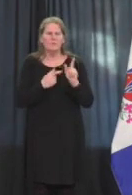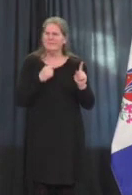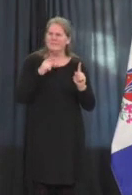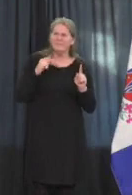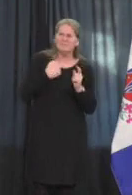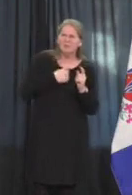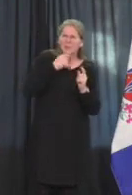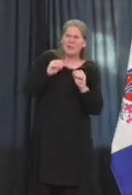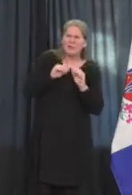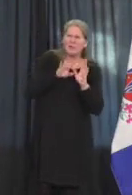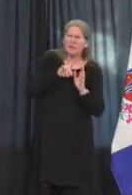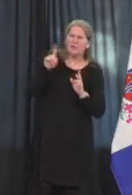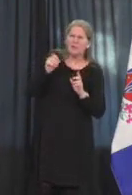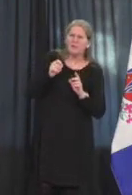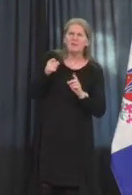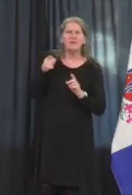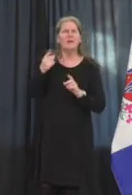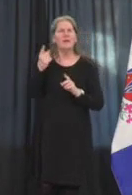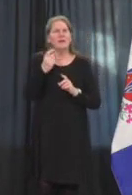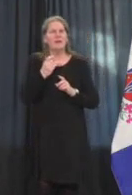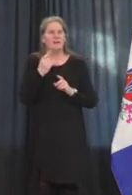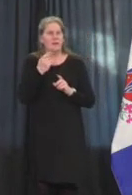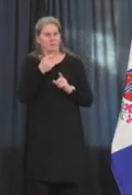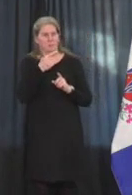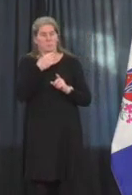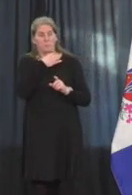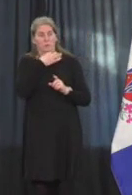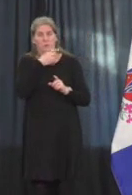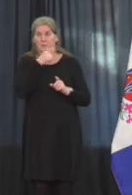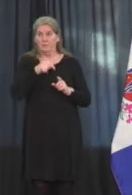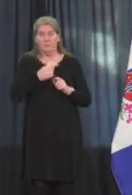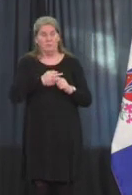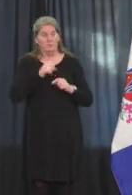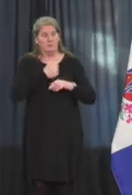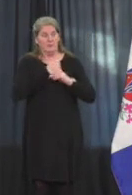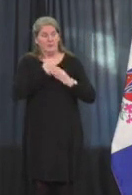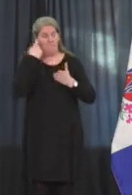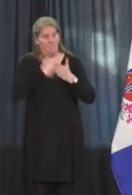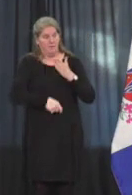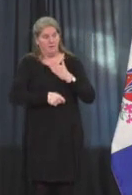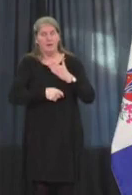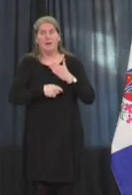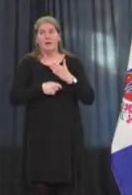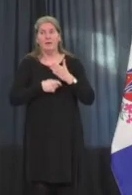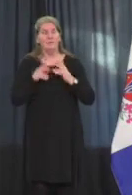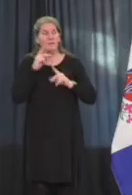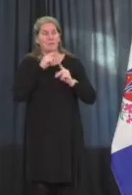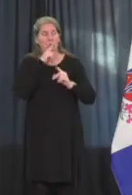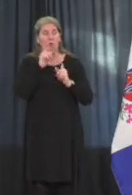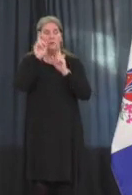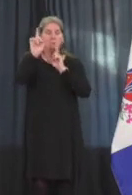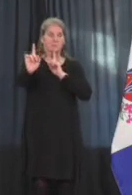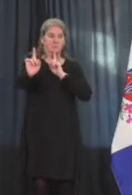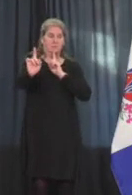SORRY, I DIDN'T REALLY HEAR. IS THERE A CONSIDERATION TO INTRODUCE FINES OR PENALTIES FOR PEOPLE WHO AREN'T SOCIAL DISTANCING AND ALSO IF WE WILL